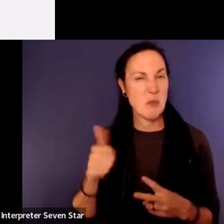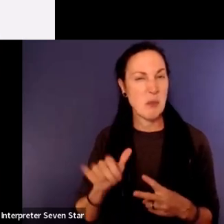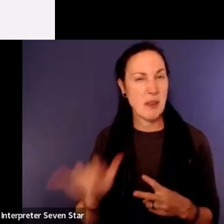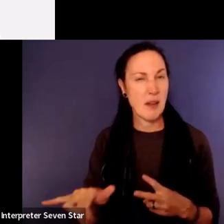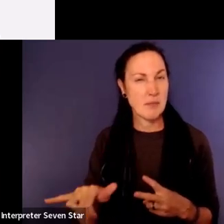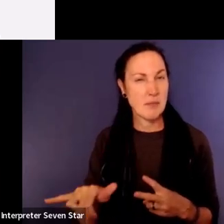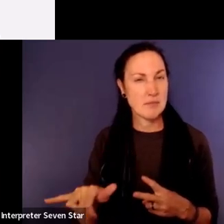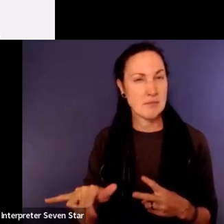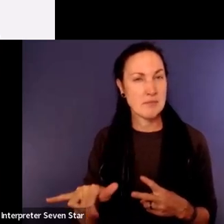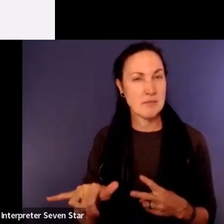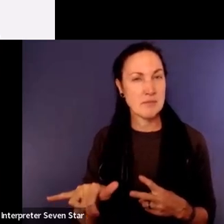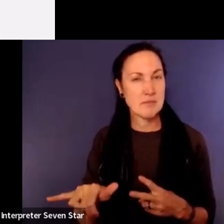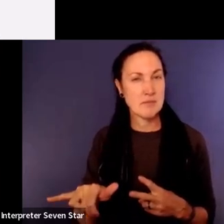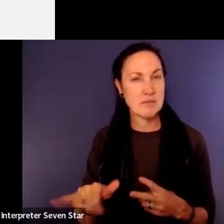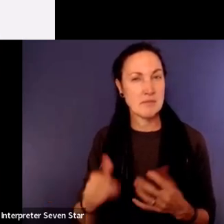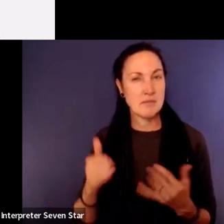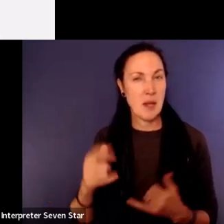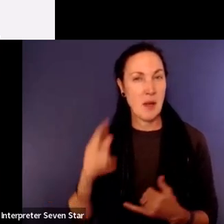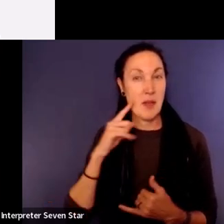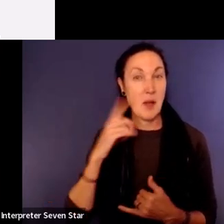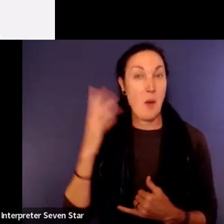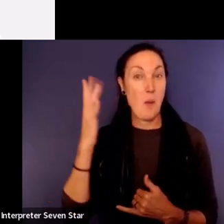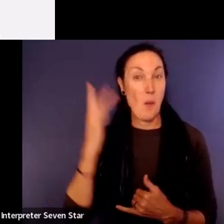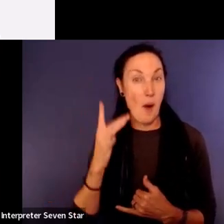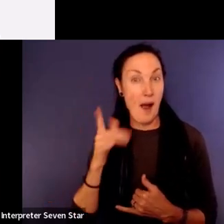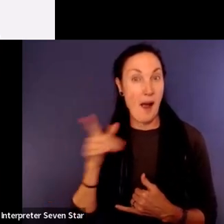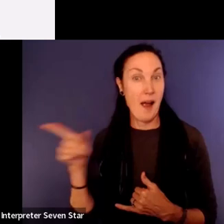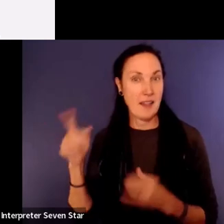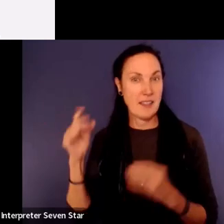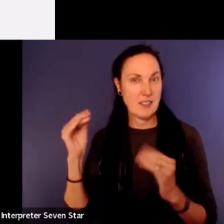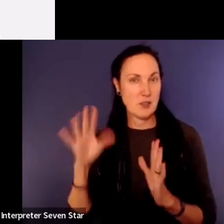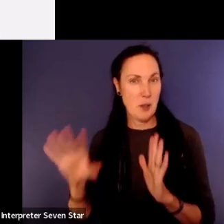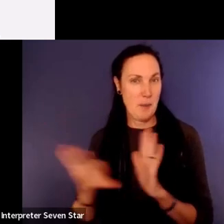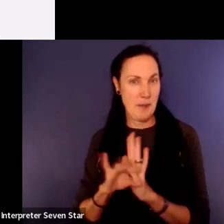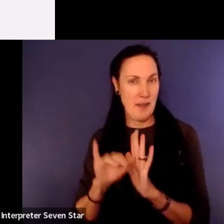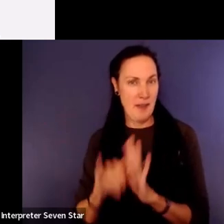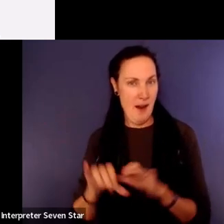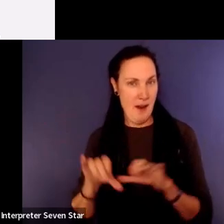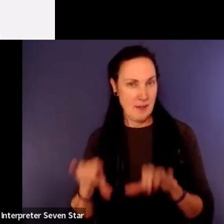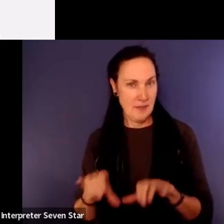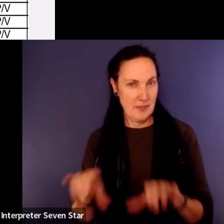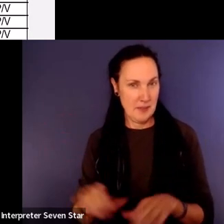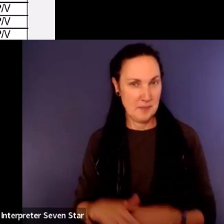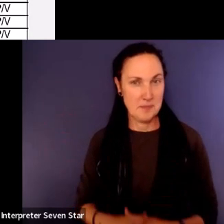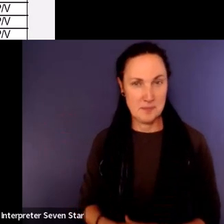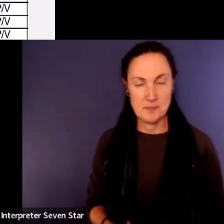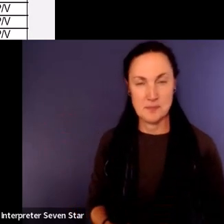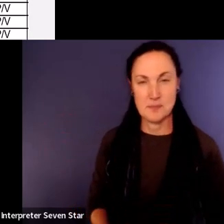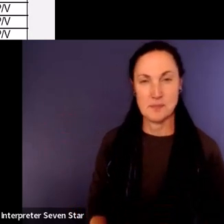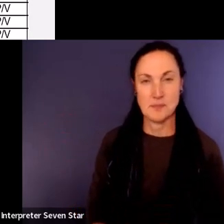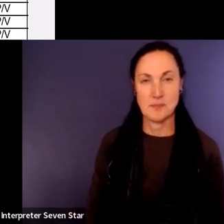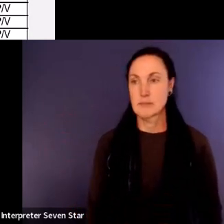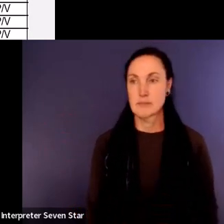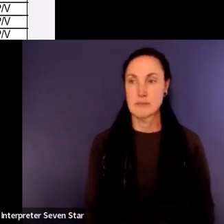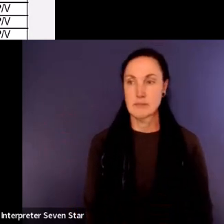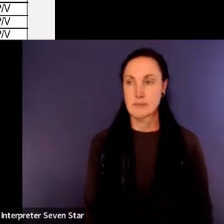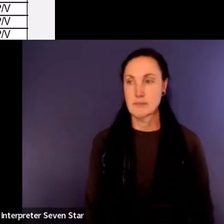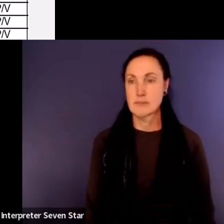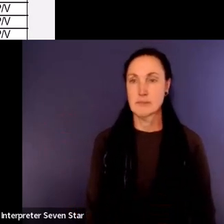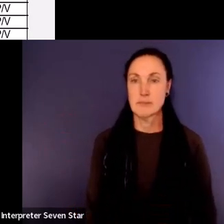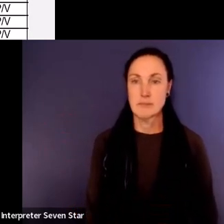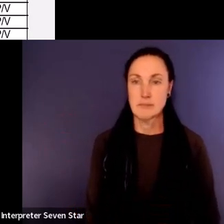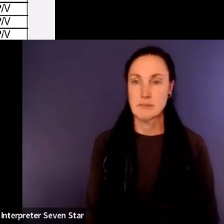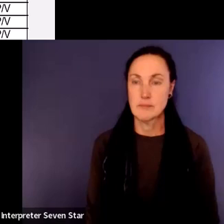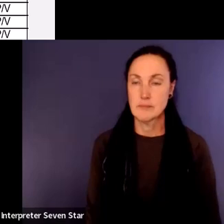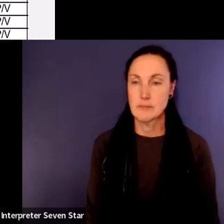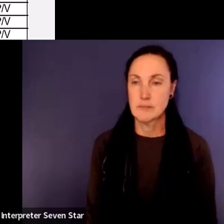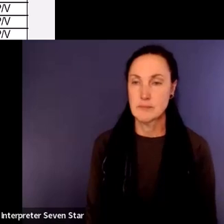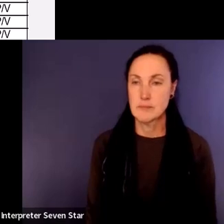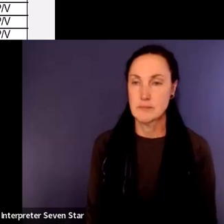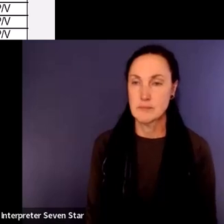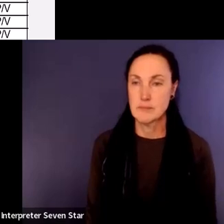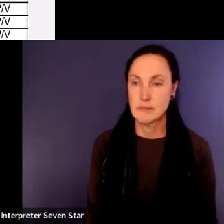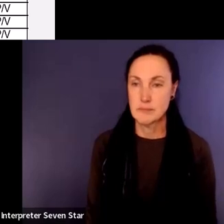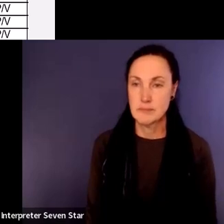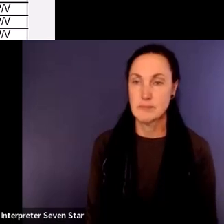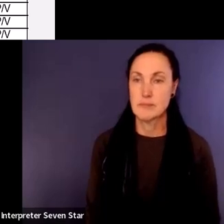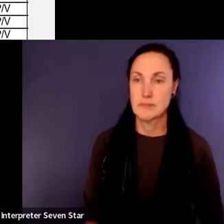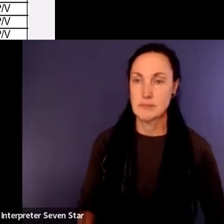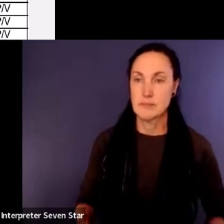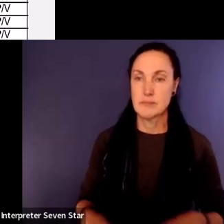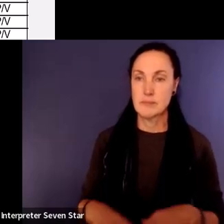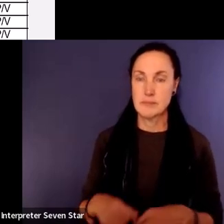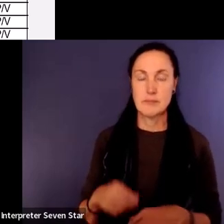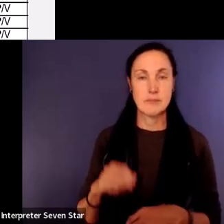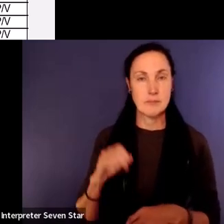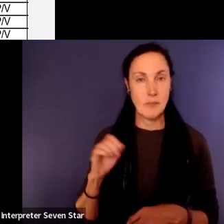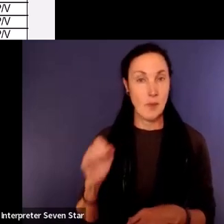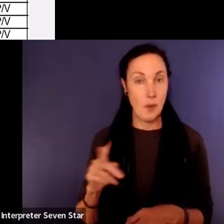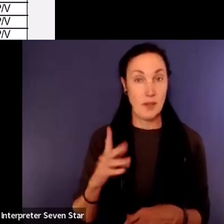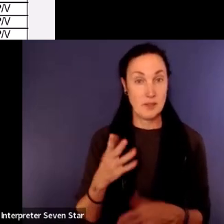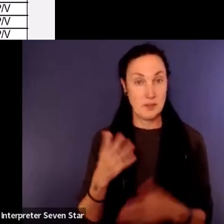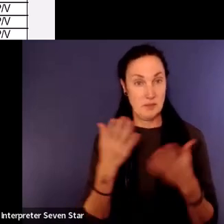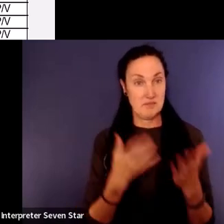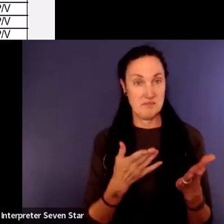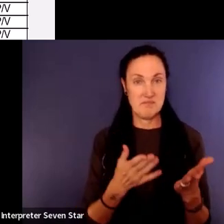this activity might have been chosen for him. This ties into the use of sensory channels we